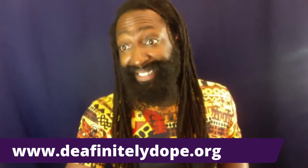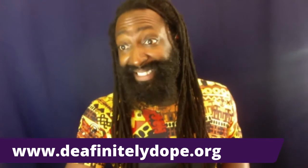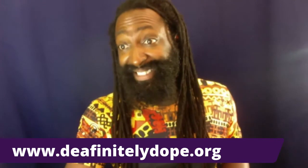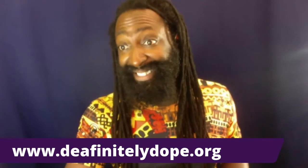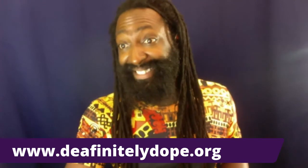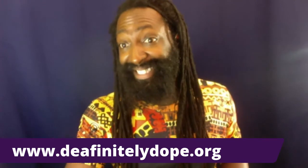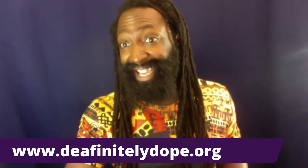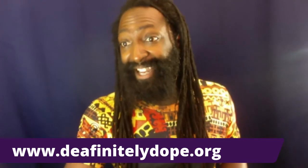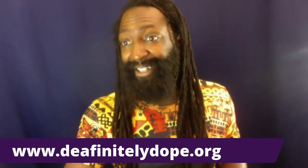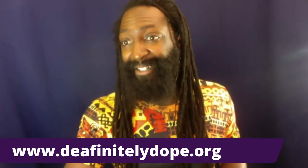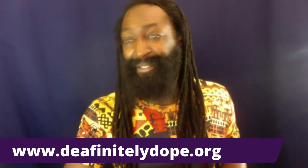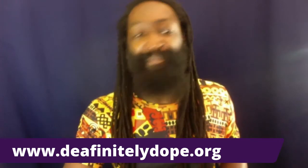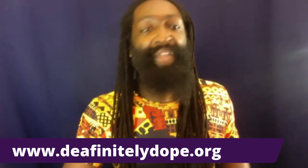Did you guys have a good time?